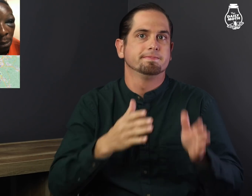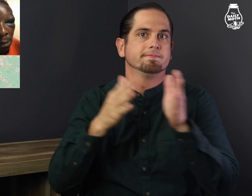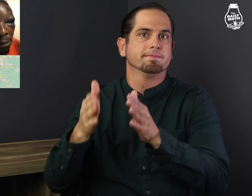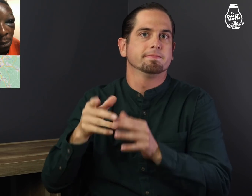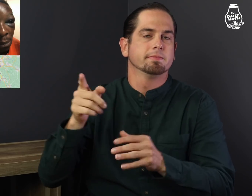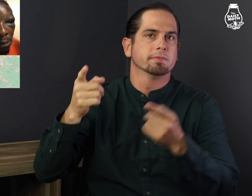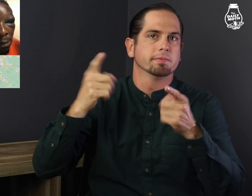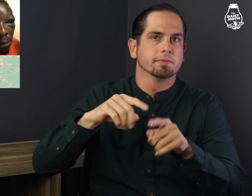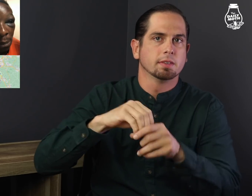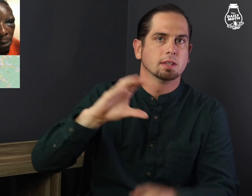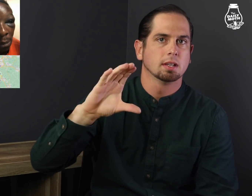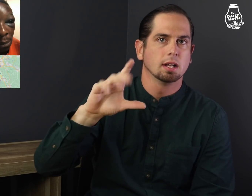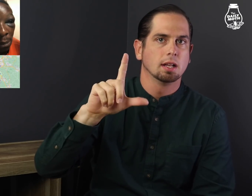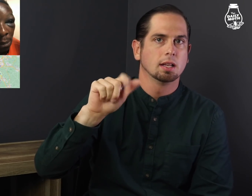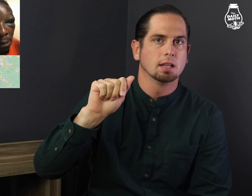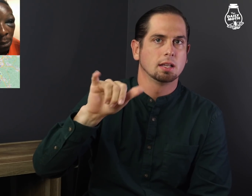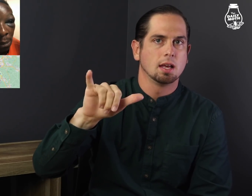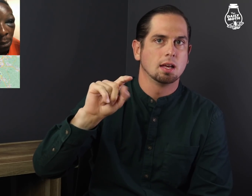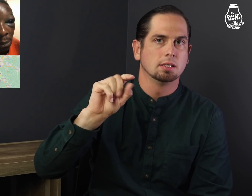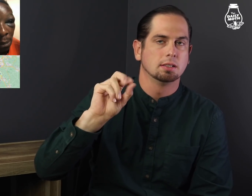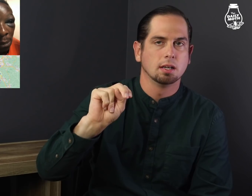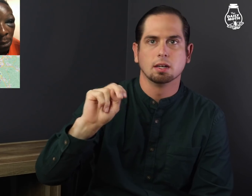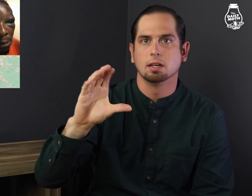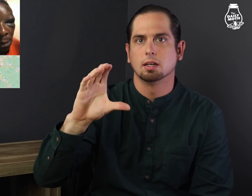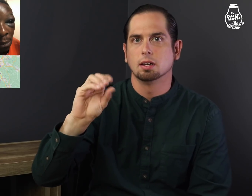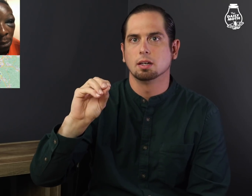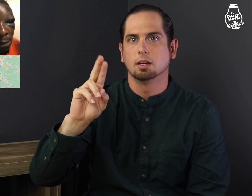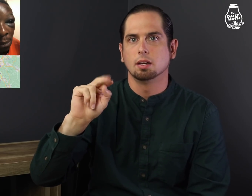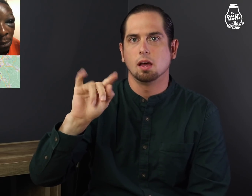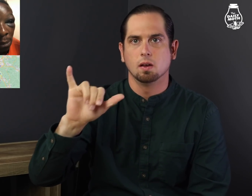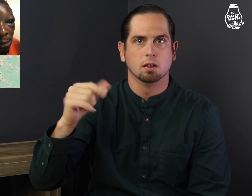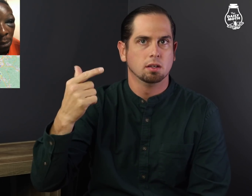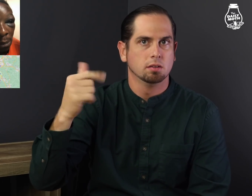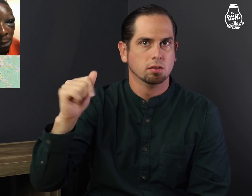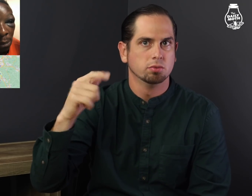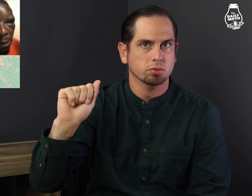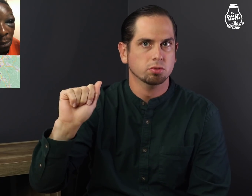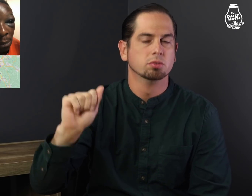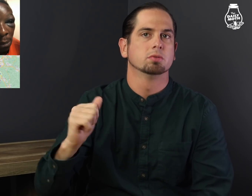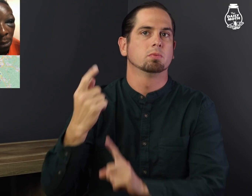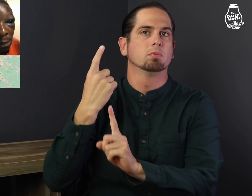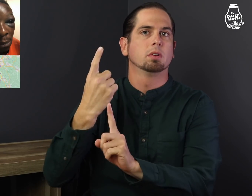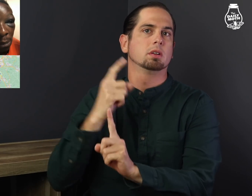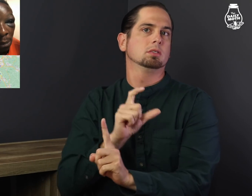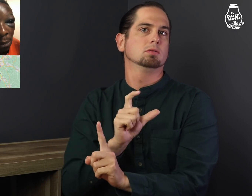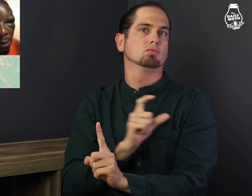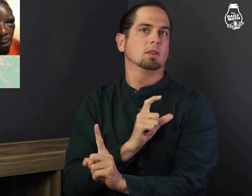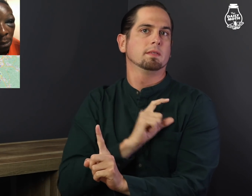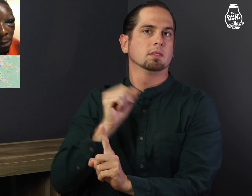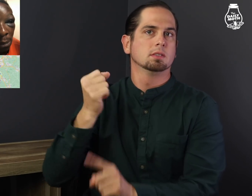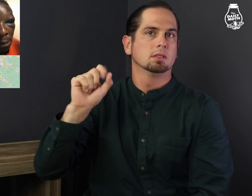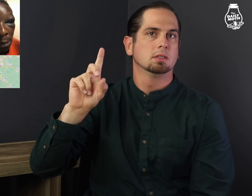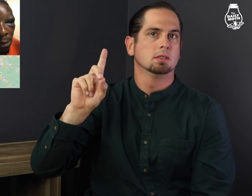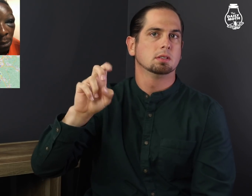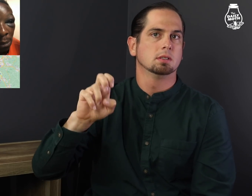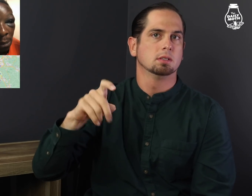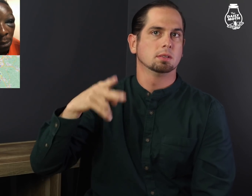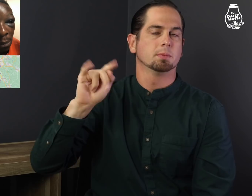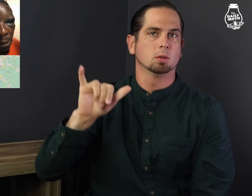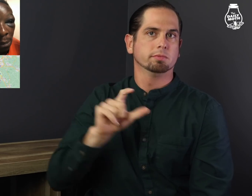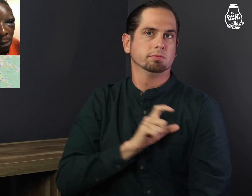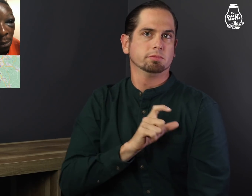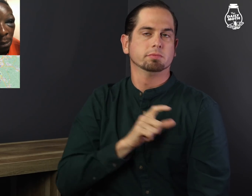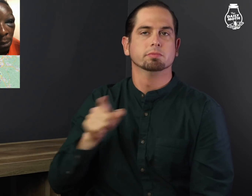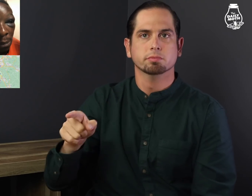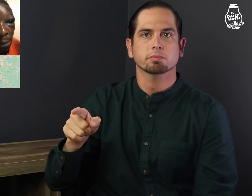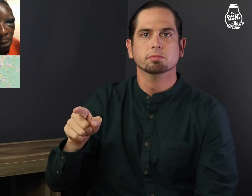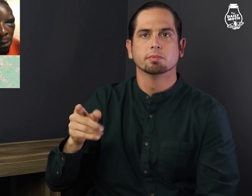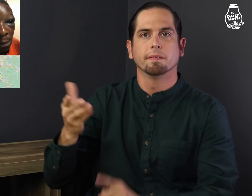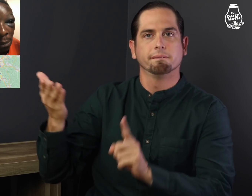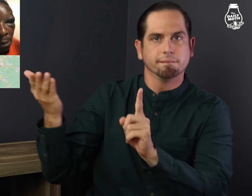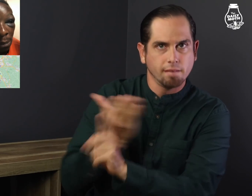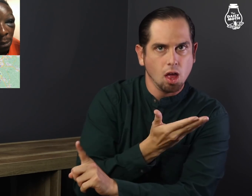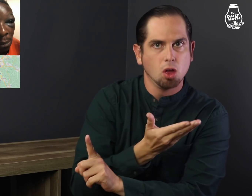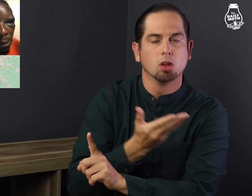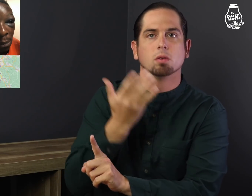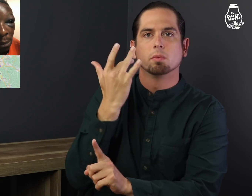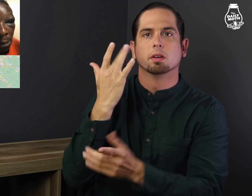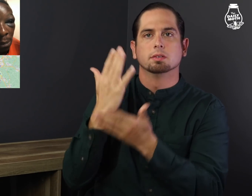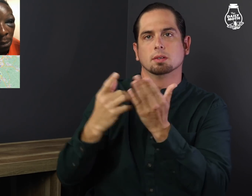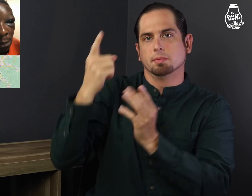In Clayton County, Georgia, a sheriff's deputy was fired after